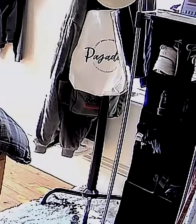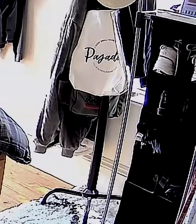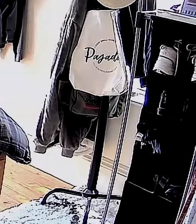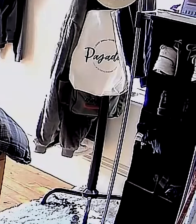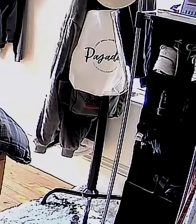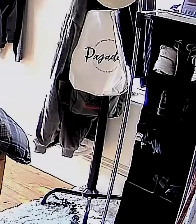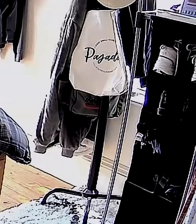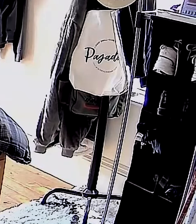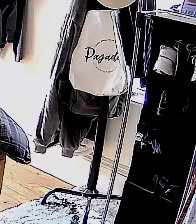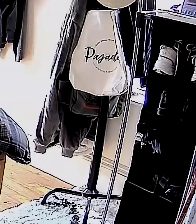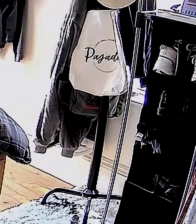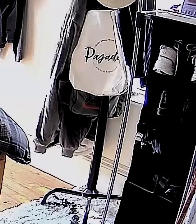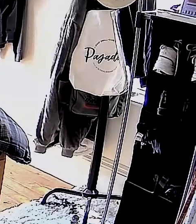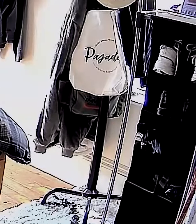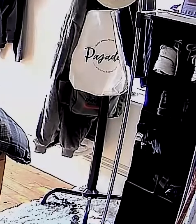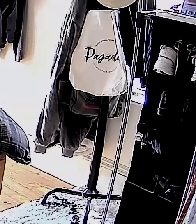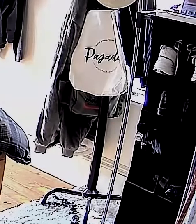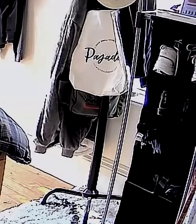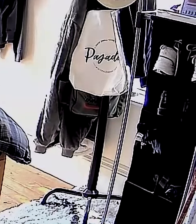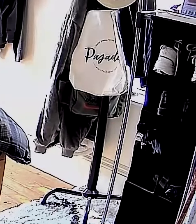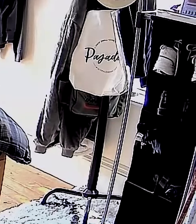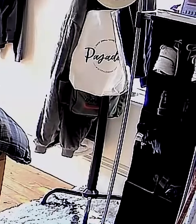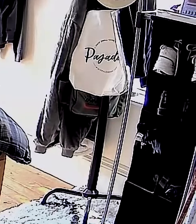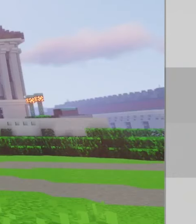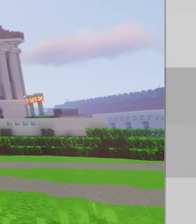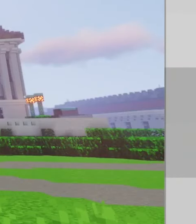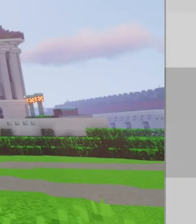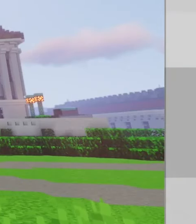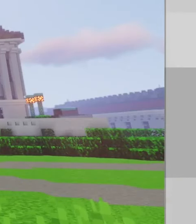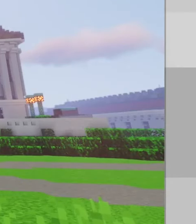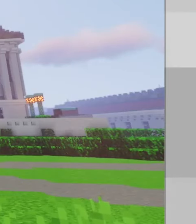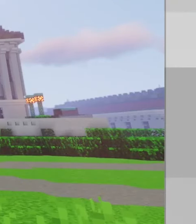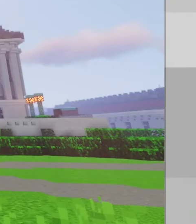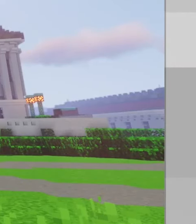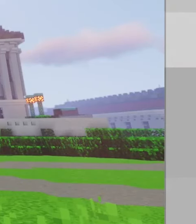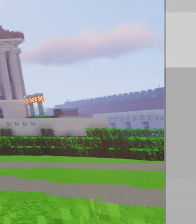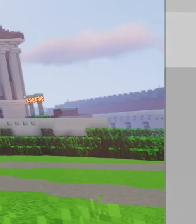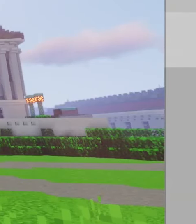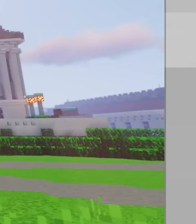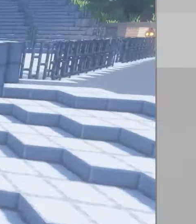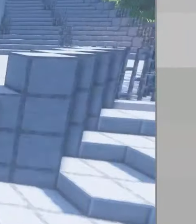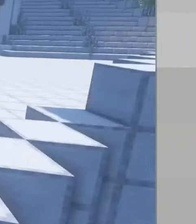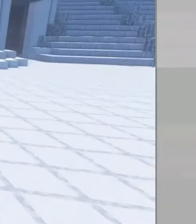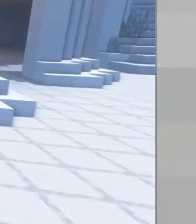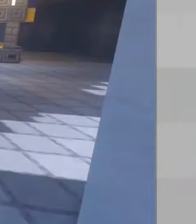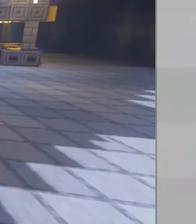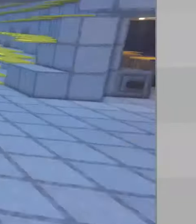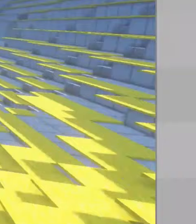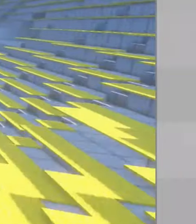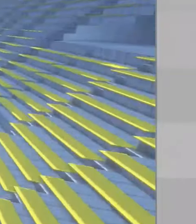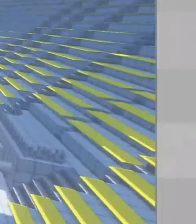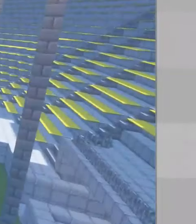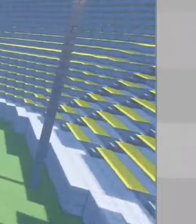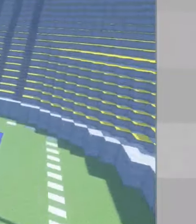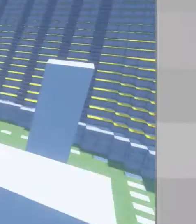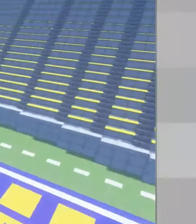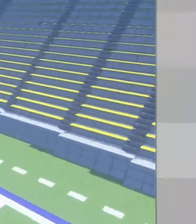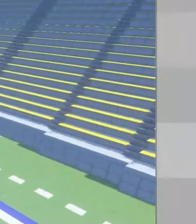CALIFORNIA BERKELEY WITH 200 OF OUR FELLOW STUDENTS, FACULTY AND ALUMNI AND HOSTED A VIRTUAL GRADUATION THERE.